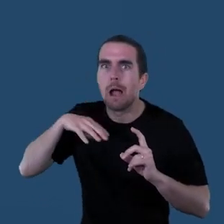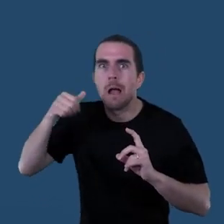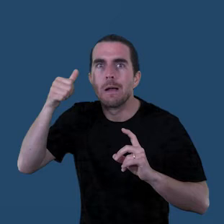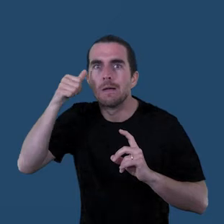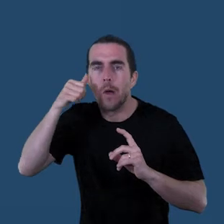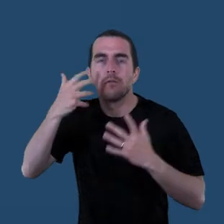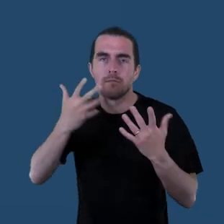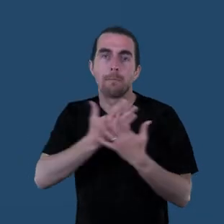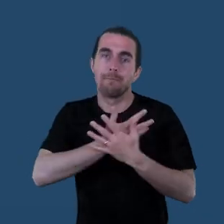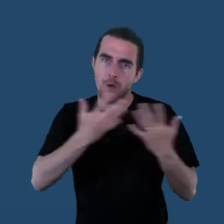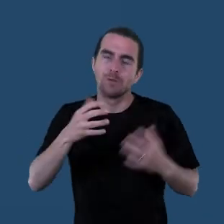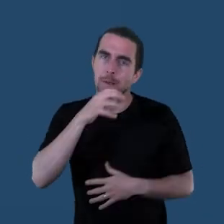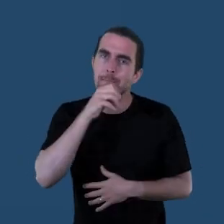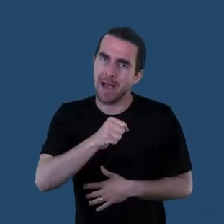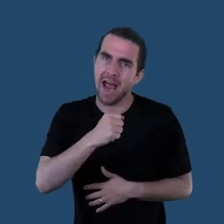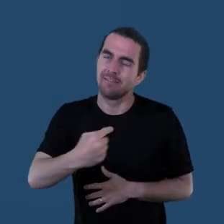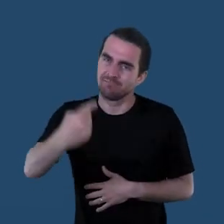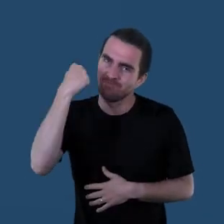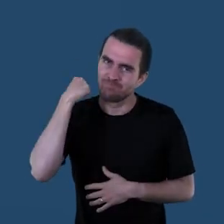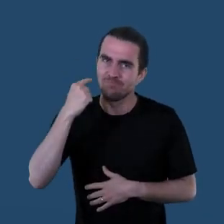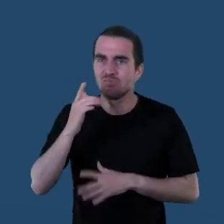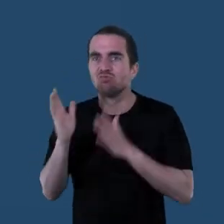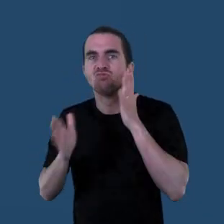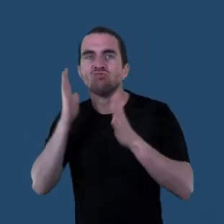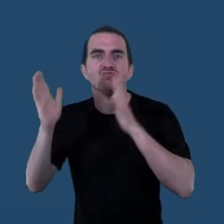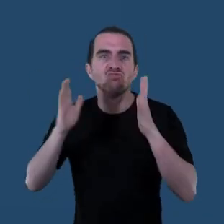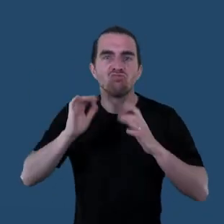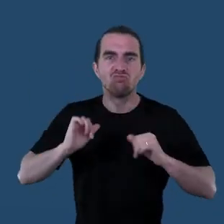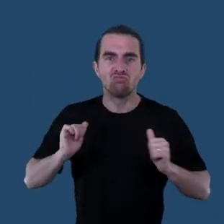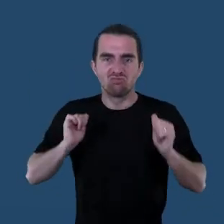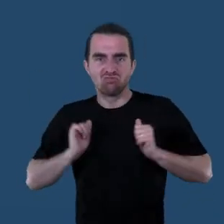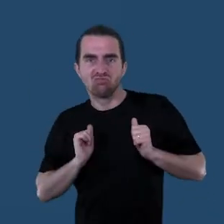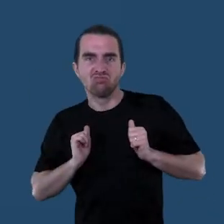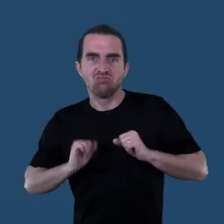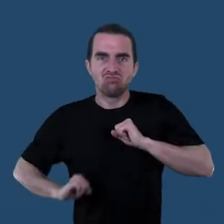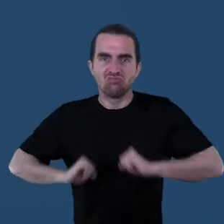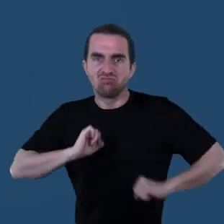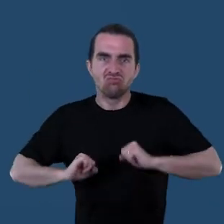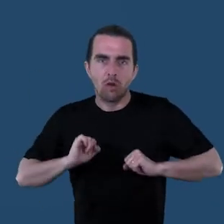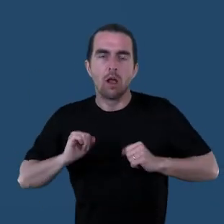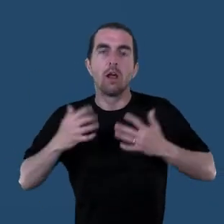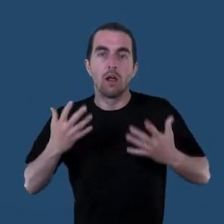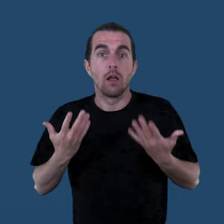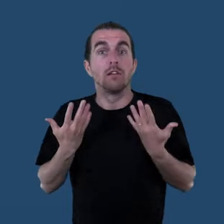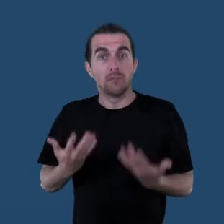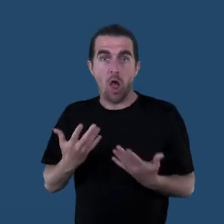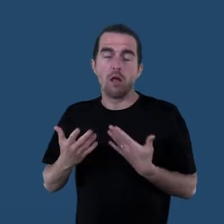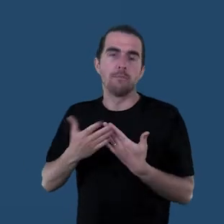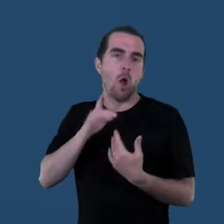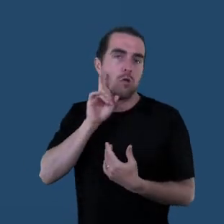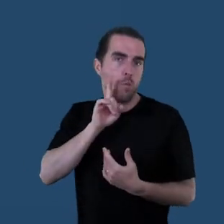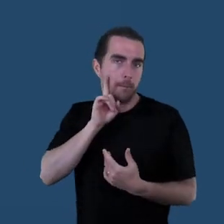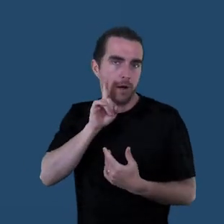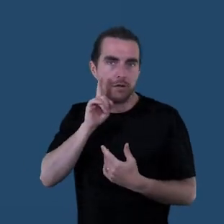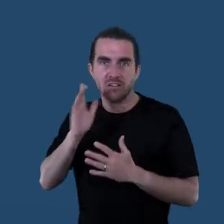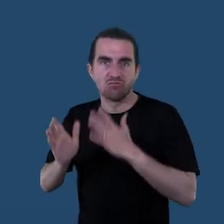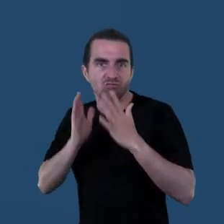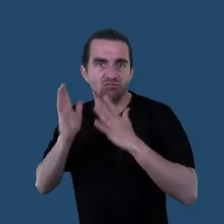There were, unfortunately, largely gentlemen travelers, but actually as we're discovering more and more, women who were also traveling,